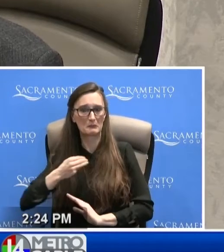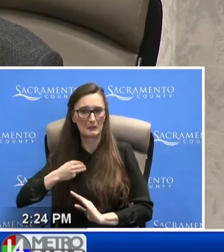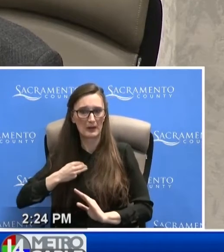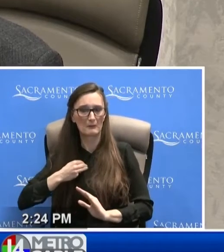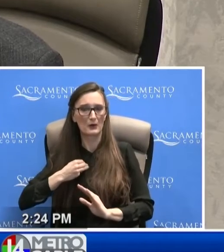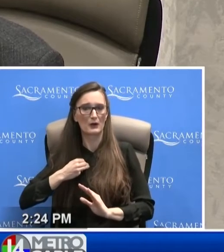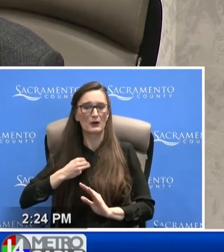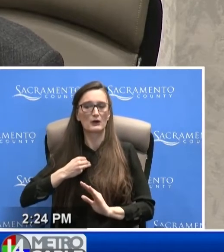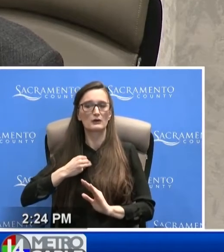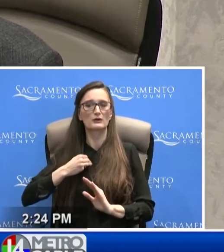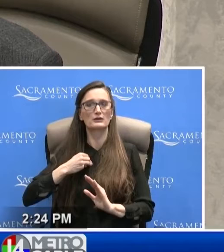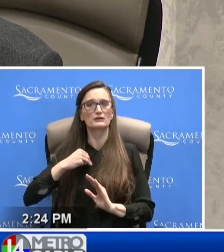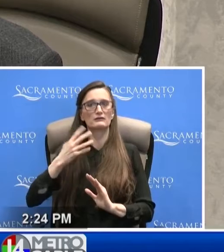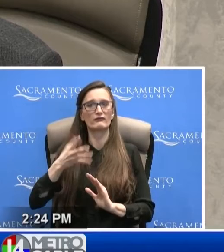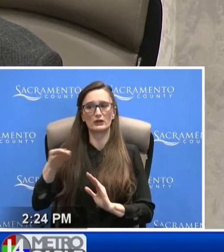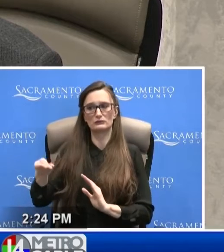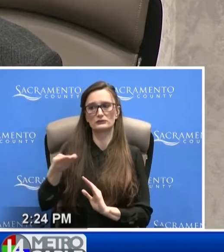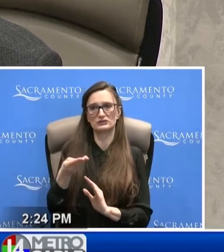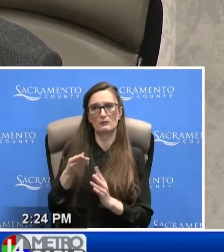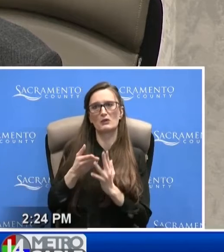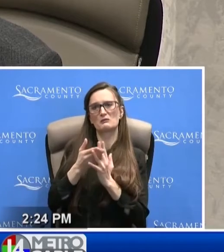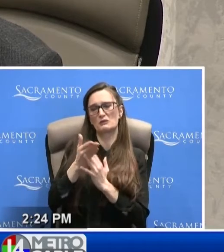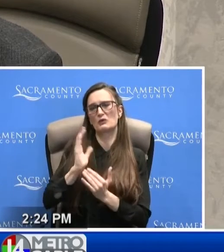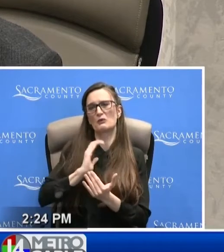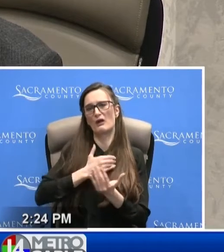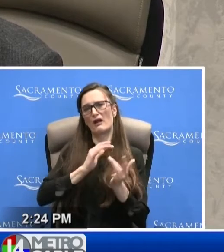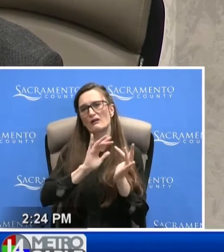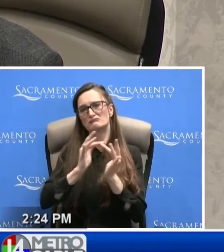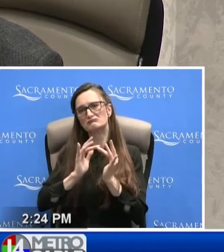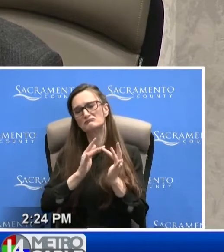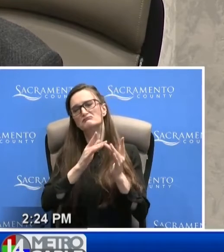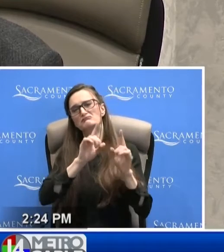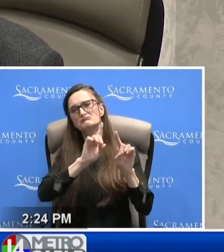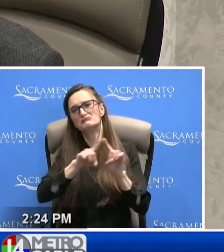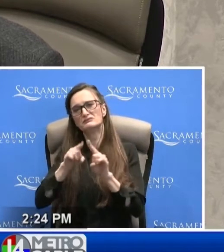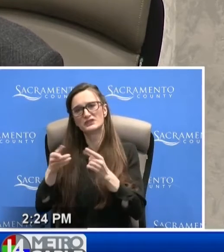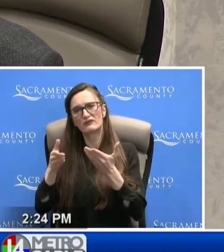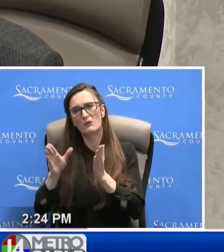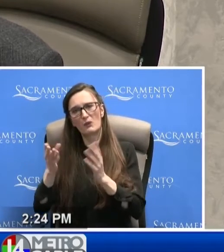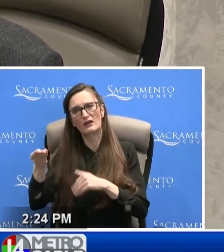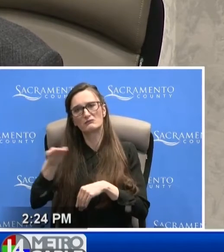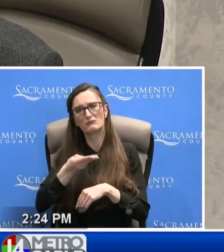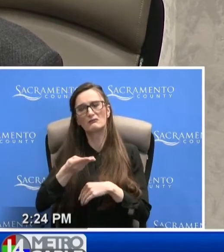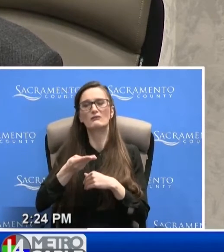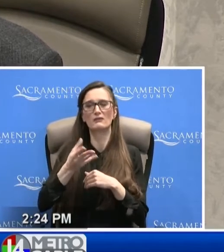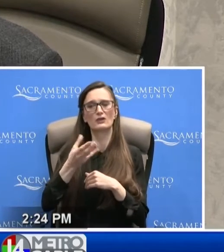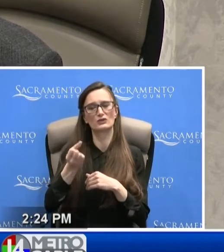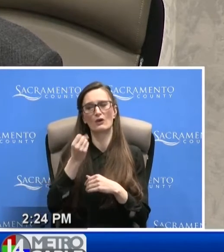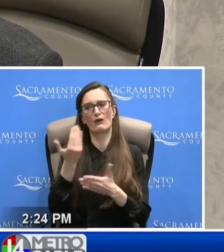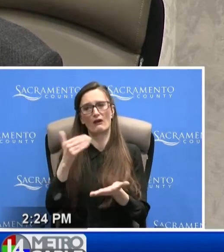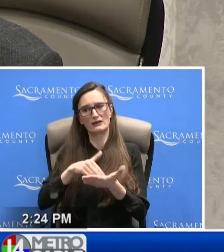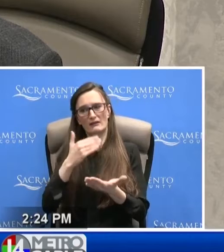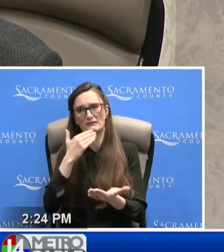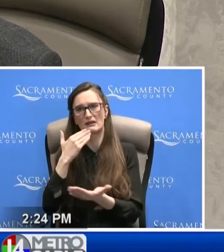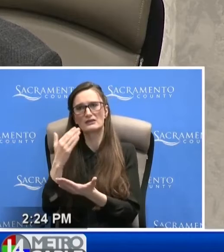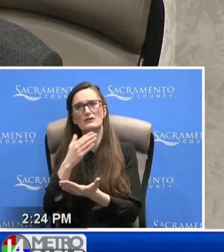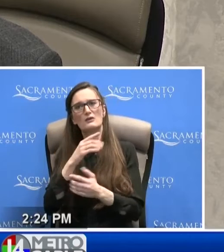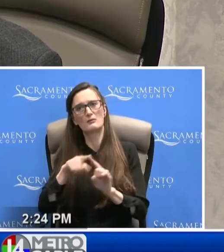through our various portals, but certainly through this board. And again, I understand even for today's